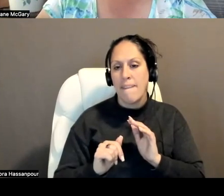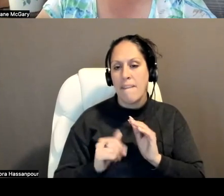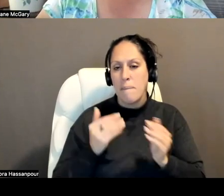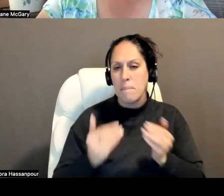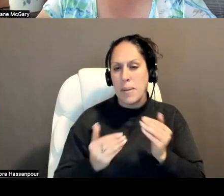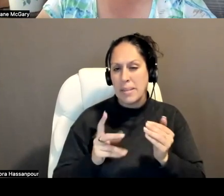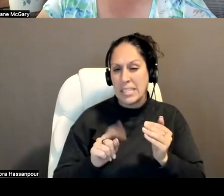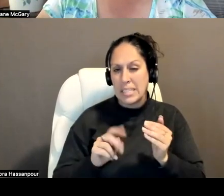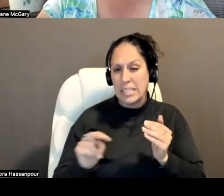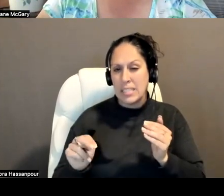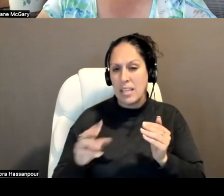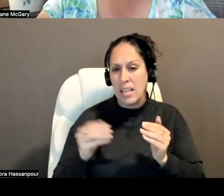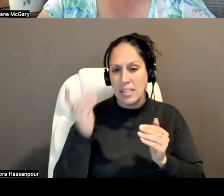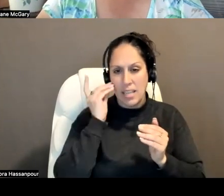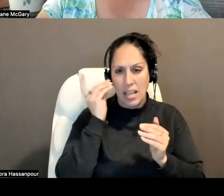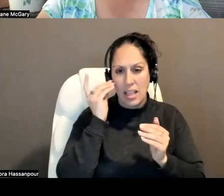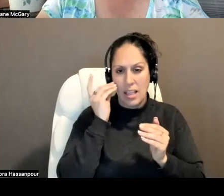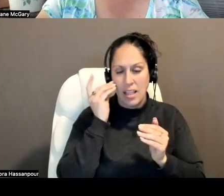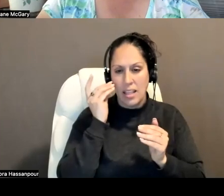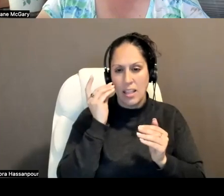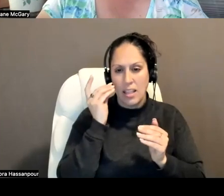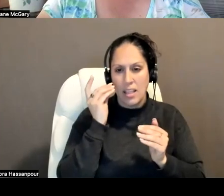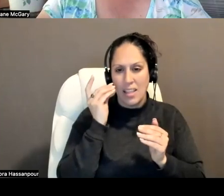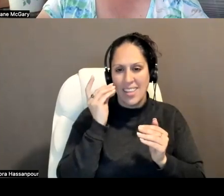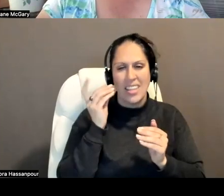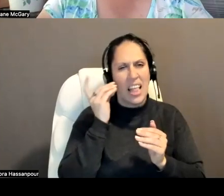Tennessee, and, and Dallas, or-- Dallas is not a state-- Texas.